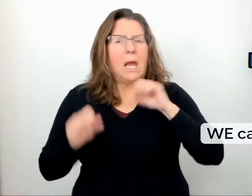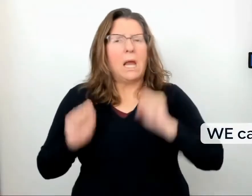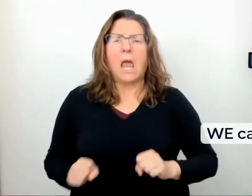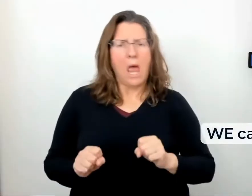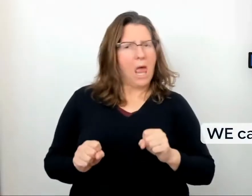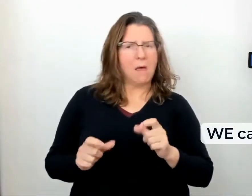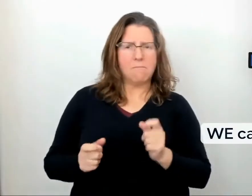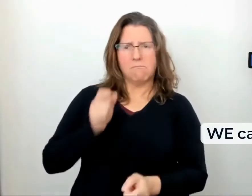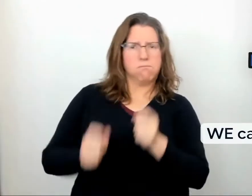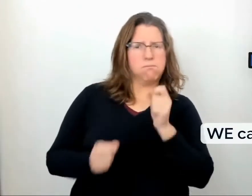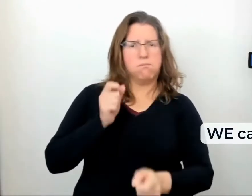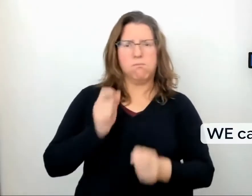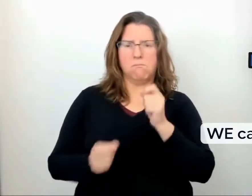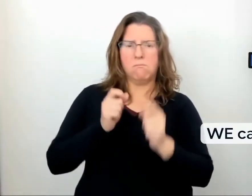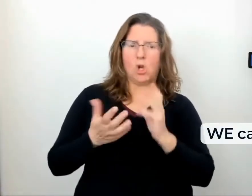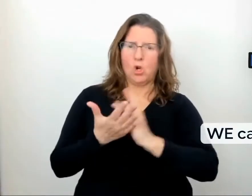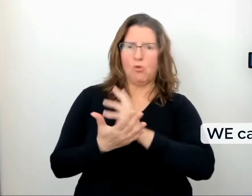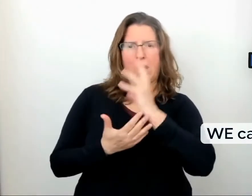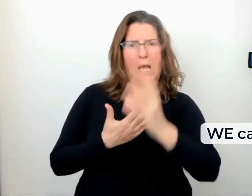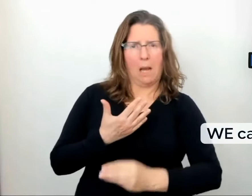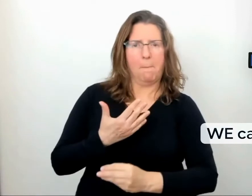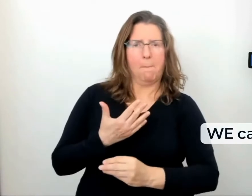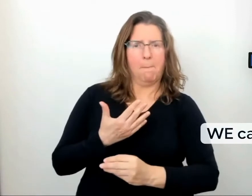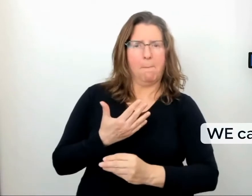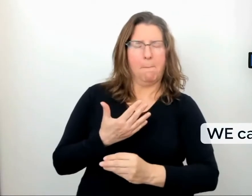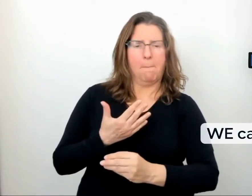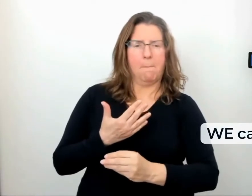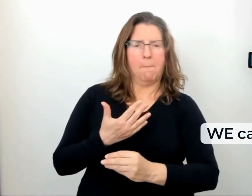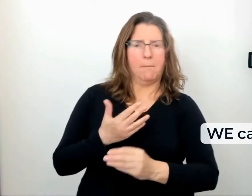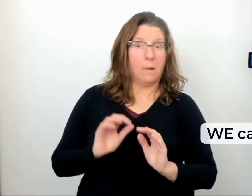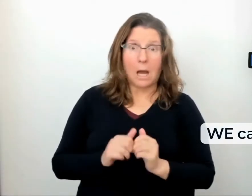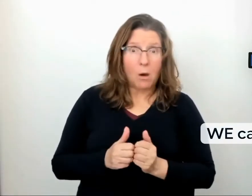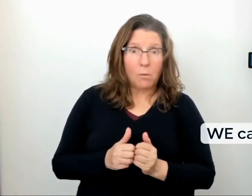We can correct the curriculum. Let's look at how.